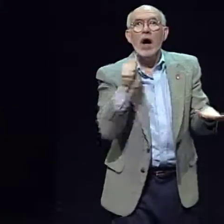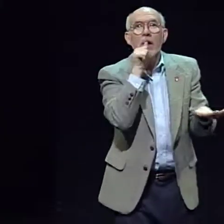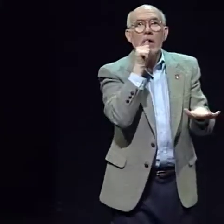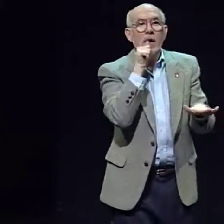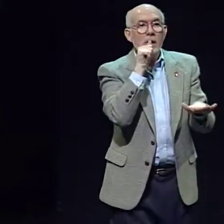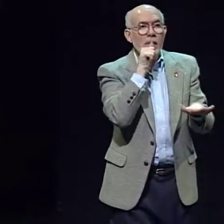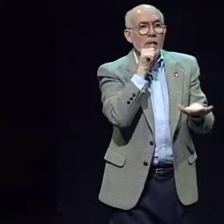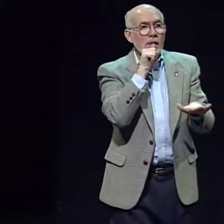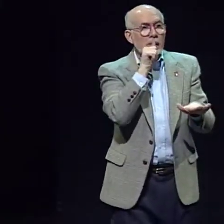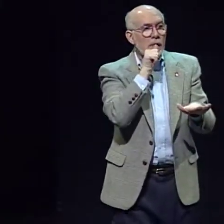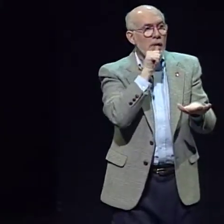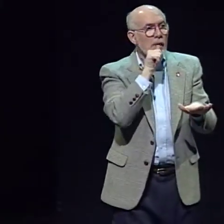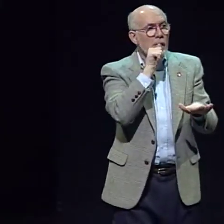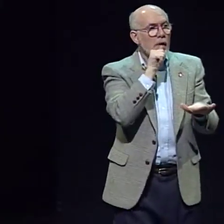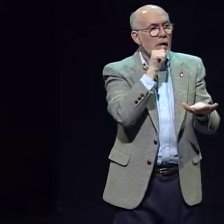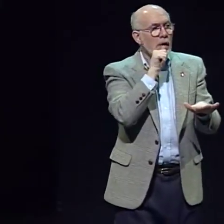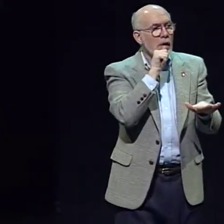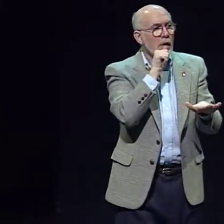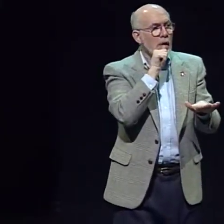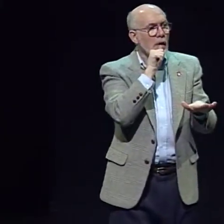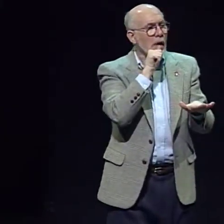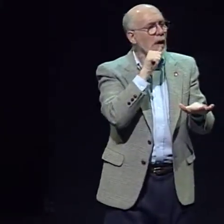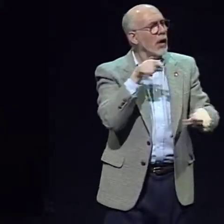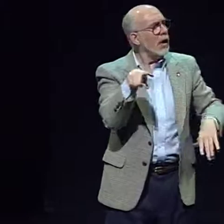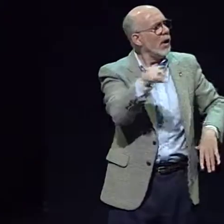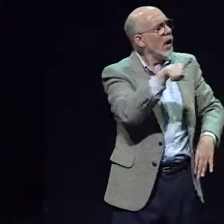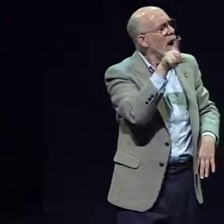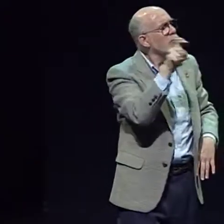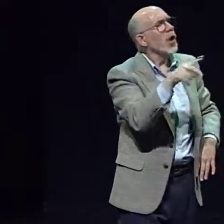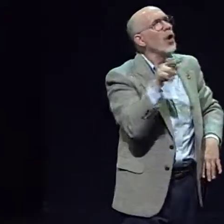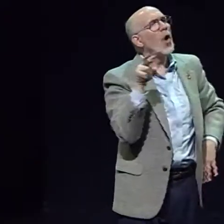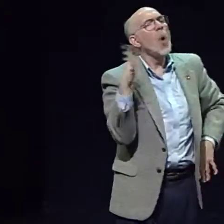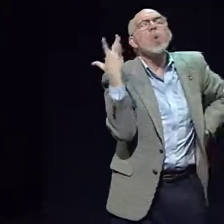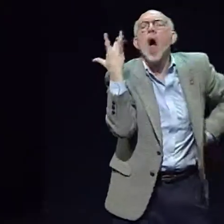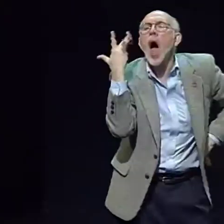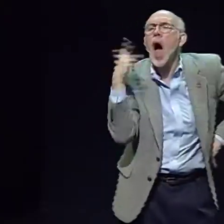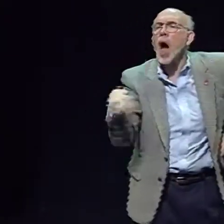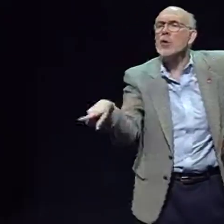AND SO PEOPLE SAY, "OH, OK. I MUST ACCEPT THAT."